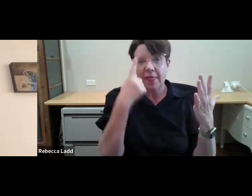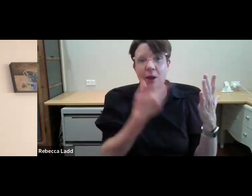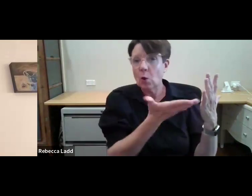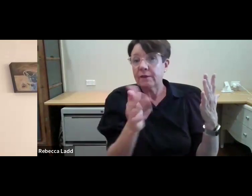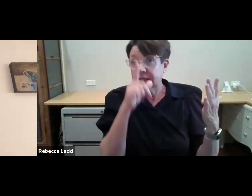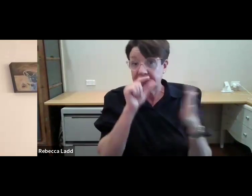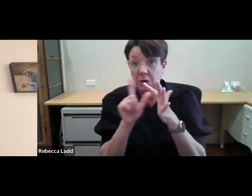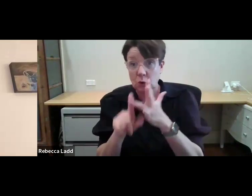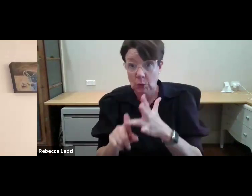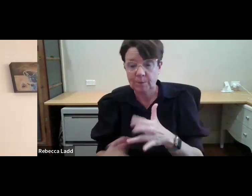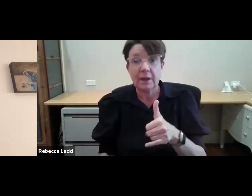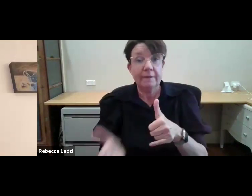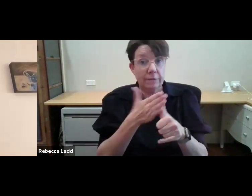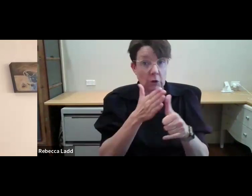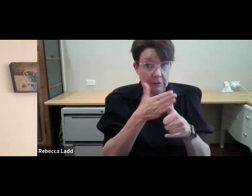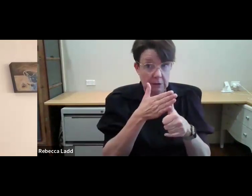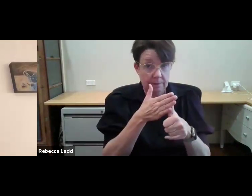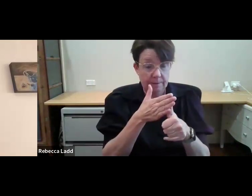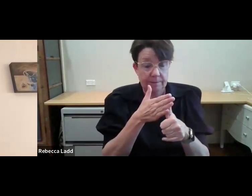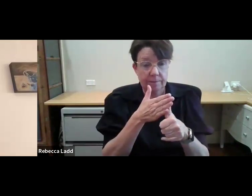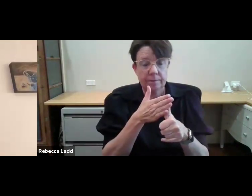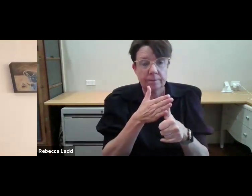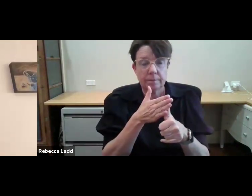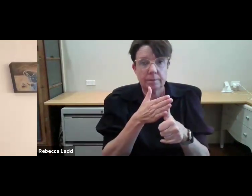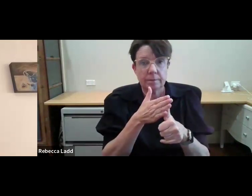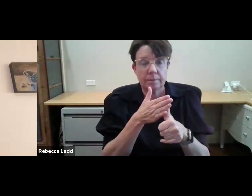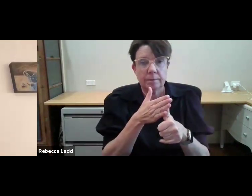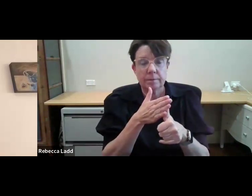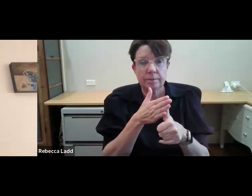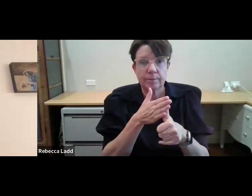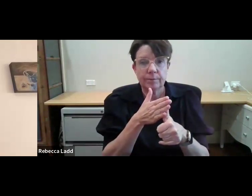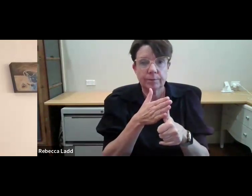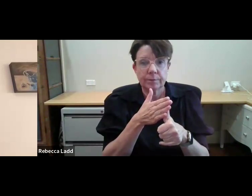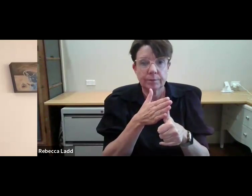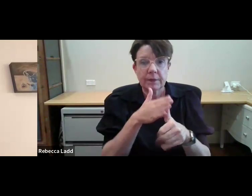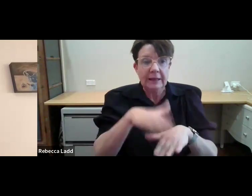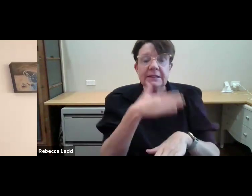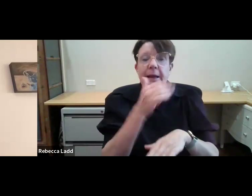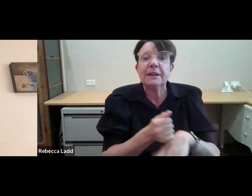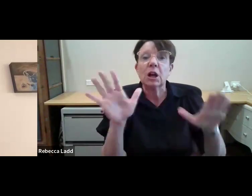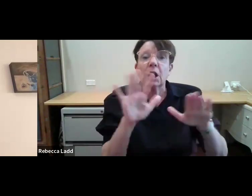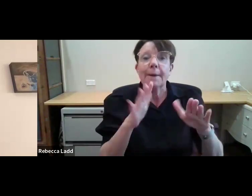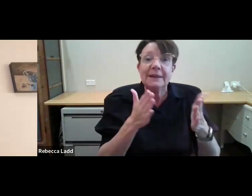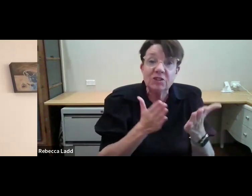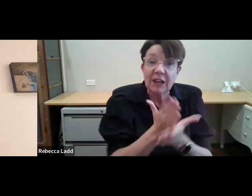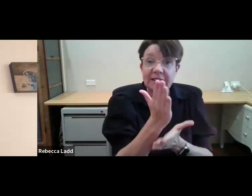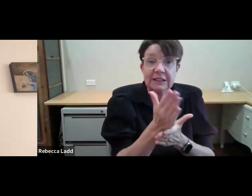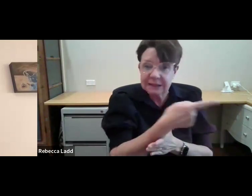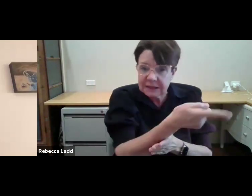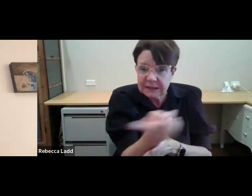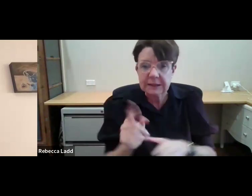This does not mean you remove the arts base of